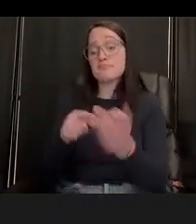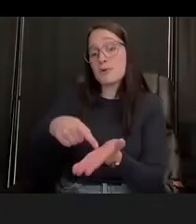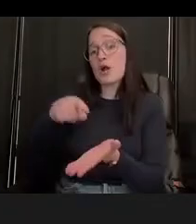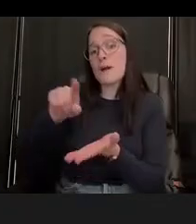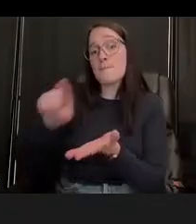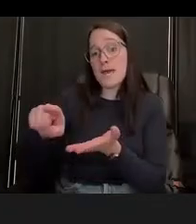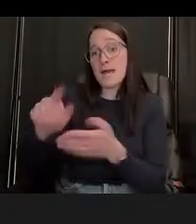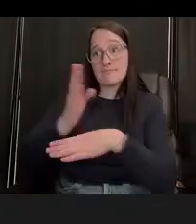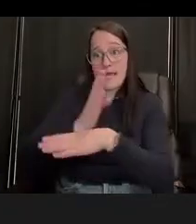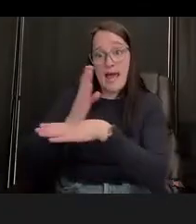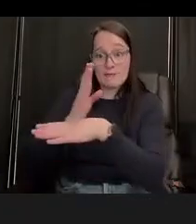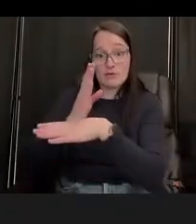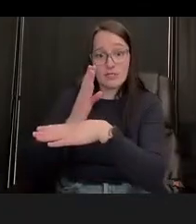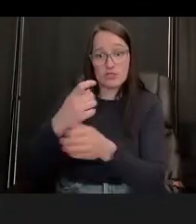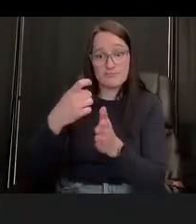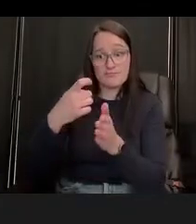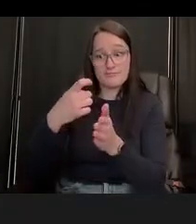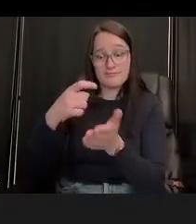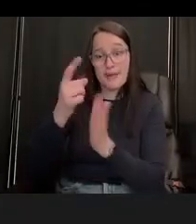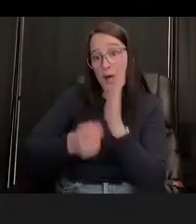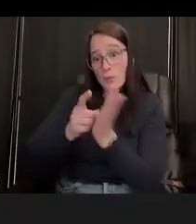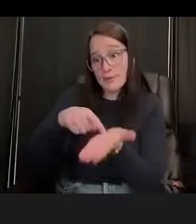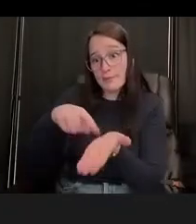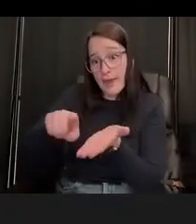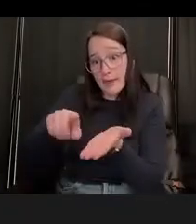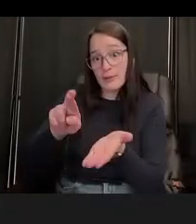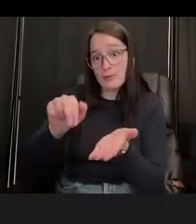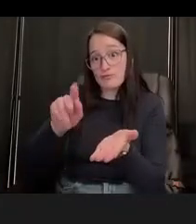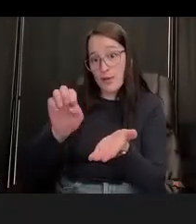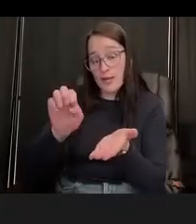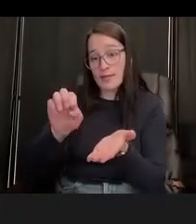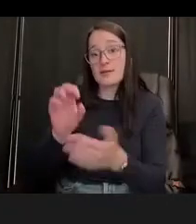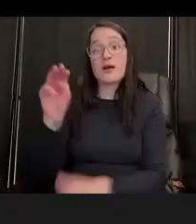Microsoft has actually taken a policy position um in opposition to sub minimum wage in the United